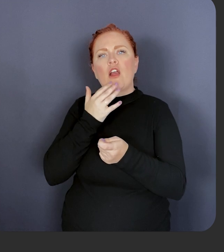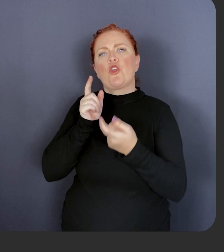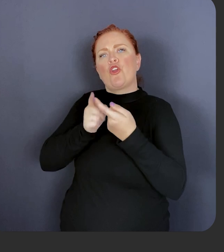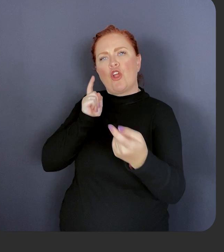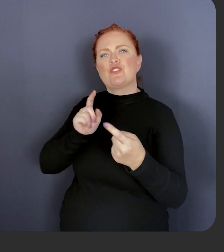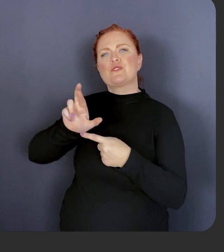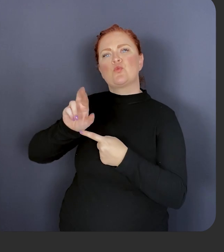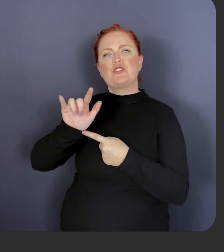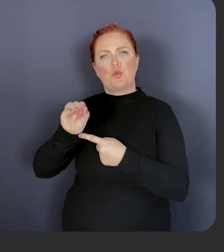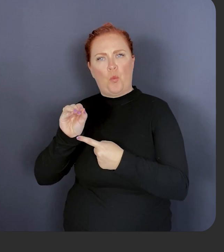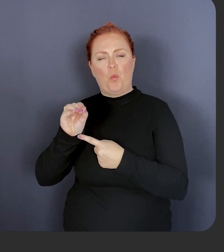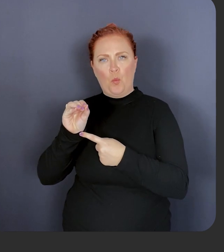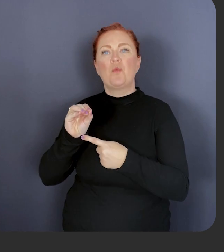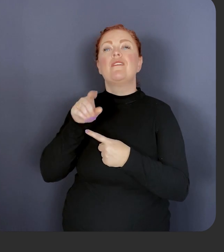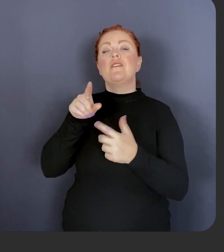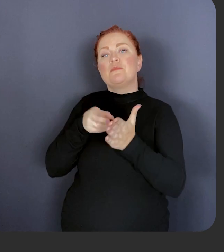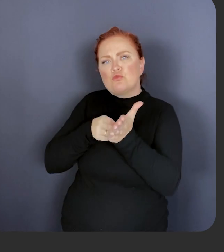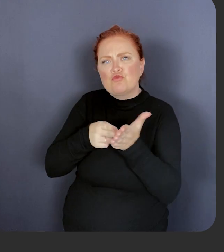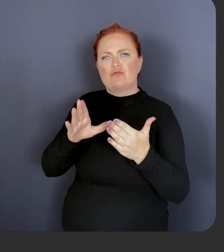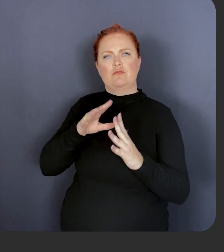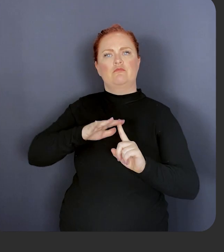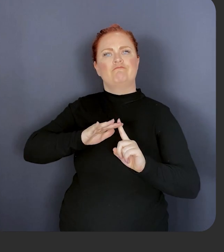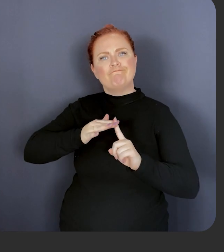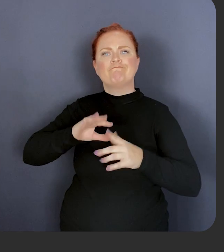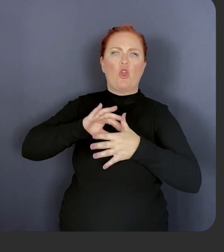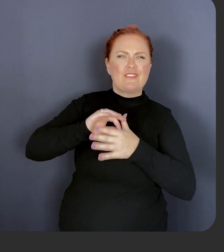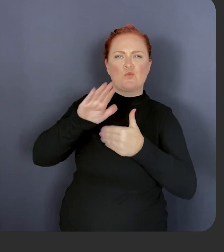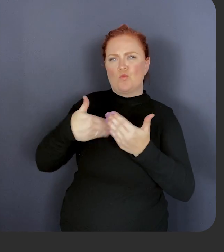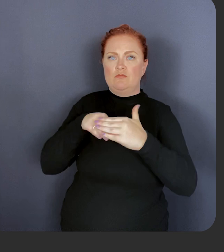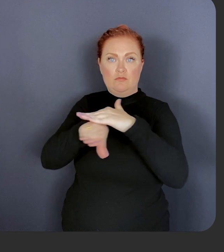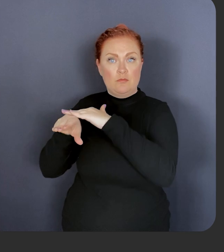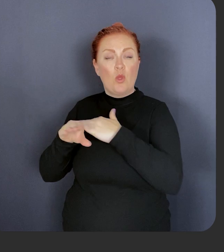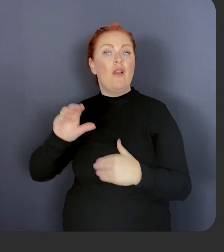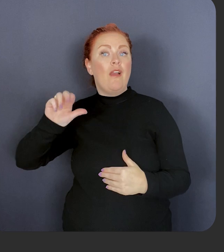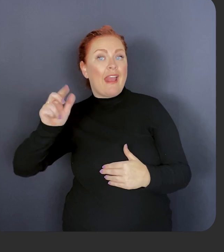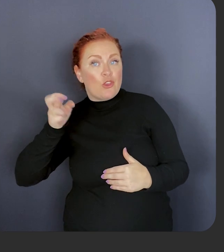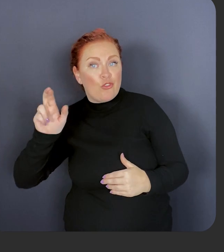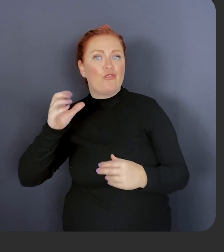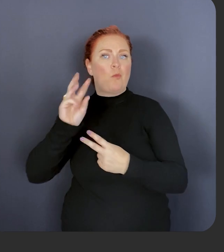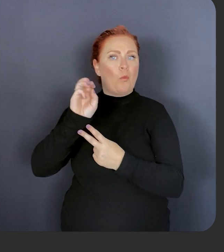that ensure that your content is accessible. In Angular and on the web, you can define color palettes